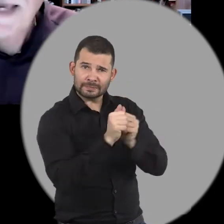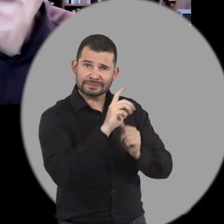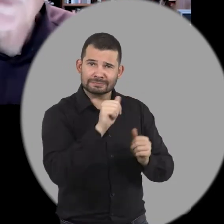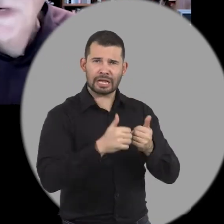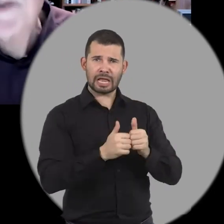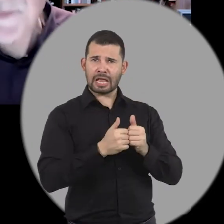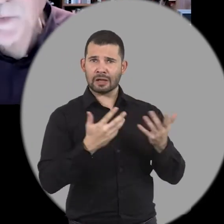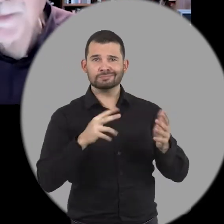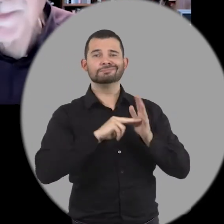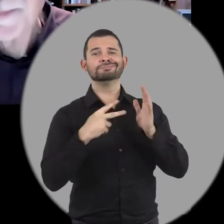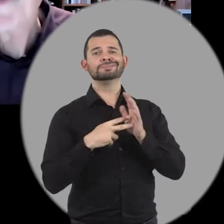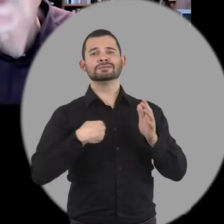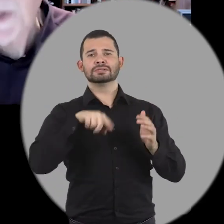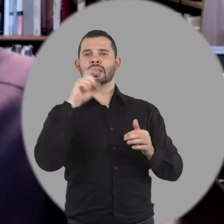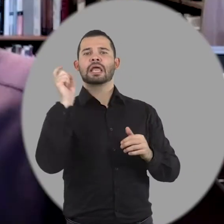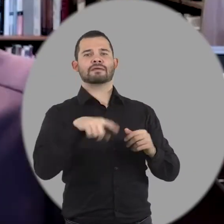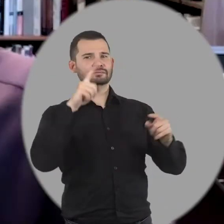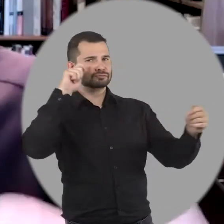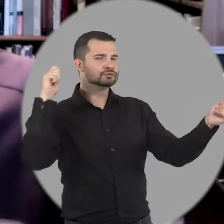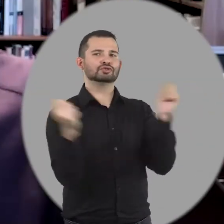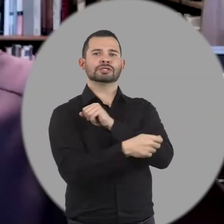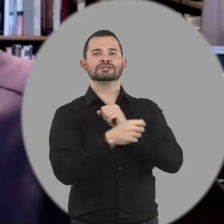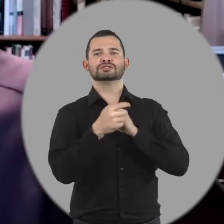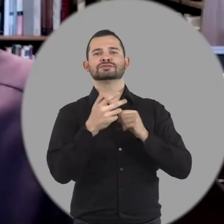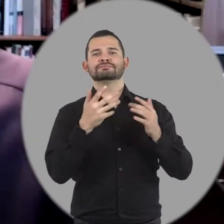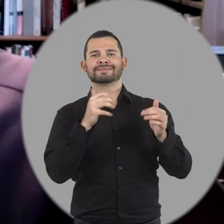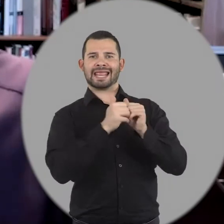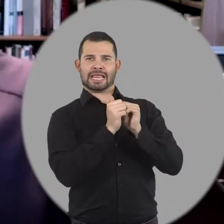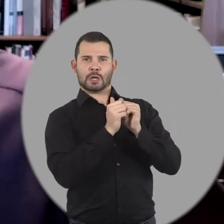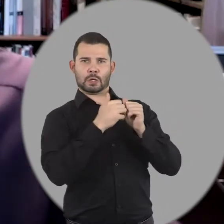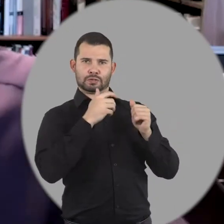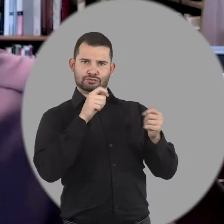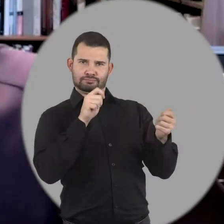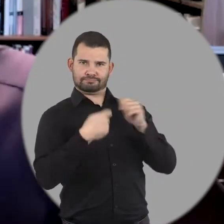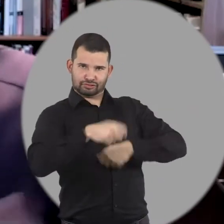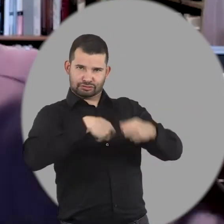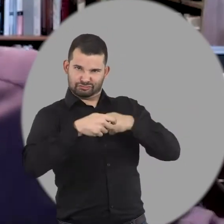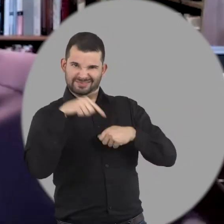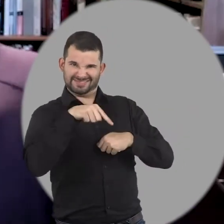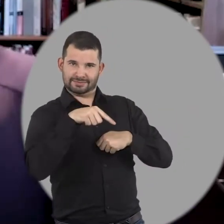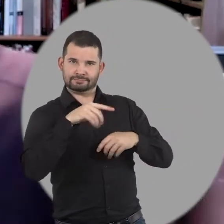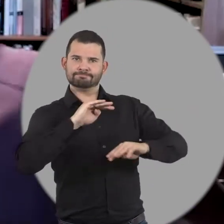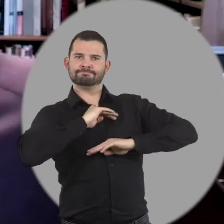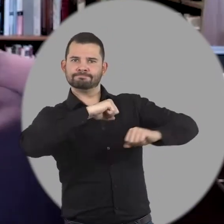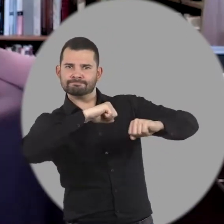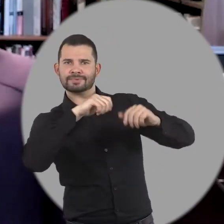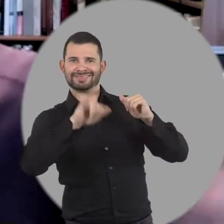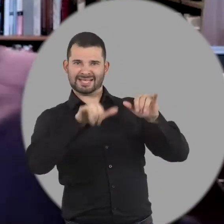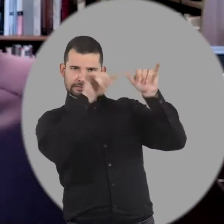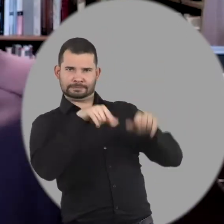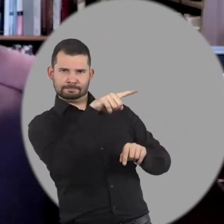to transform the way we make the change to secure those architectural, structural, systemic changes.